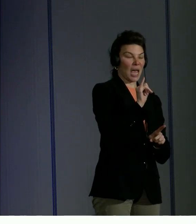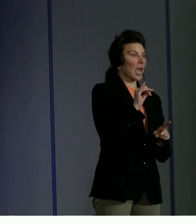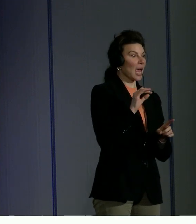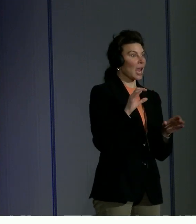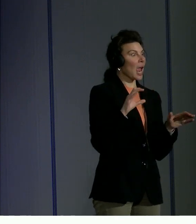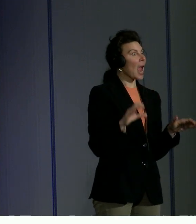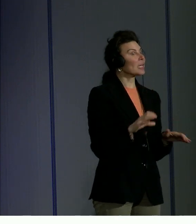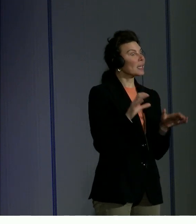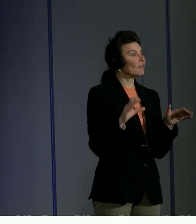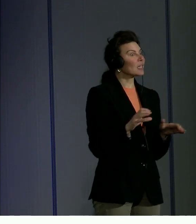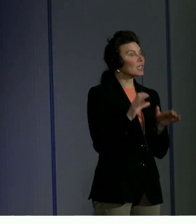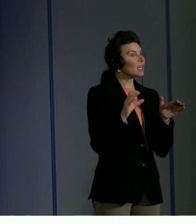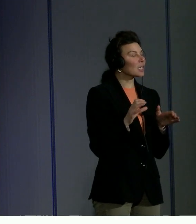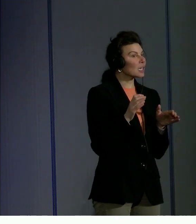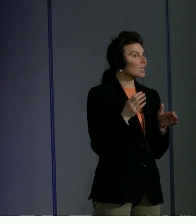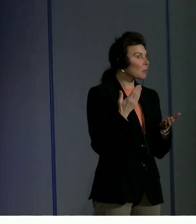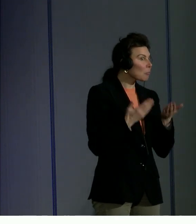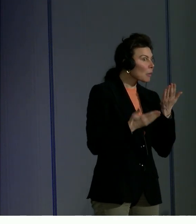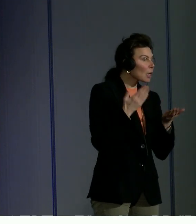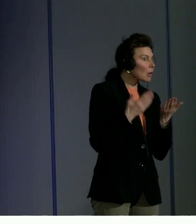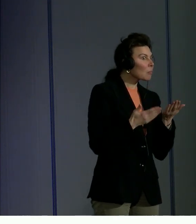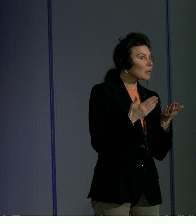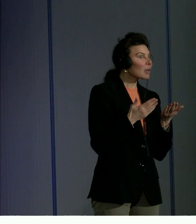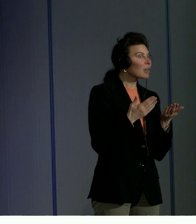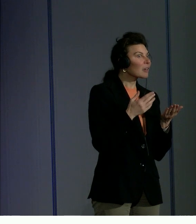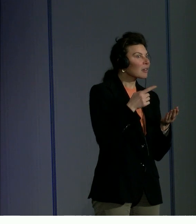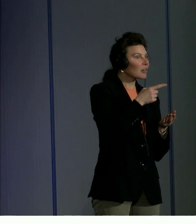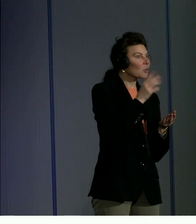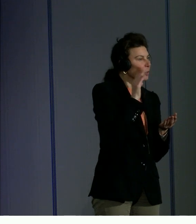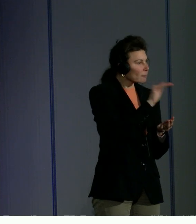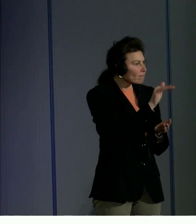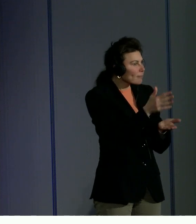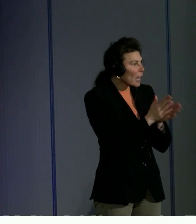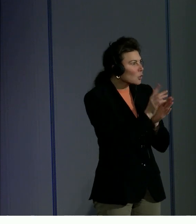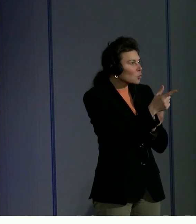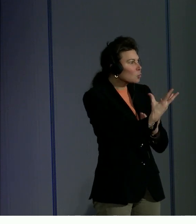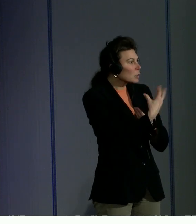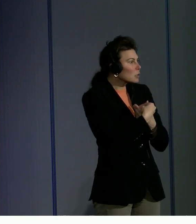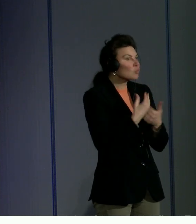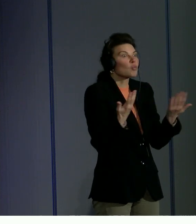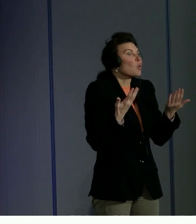DEI activity that you may be asked to participate in with would be asked